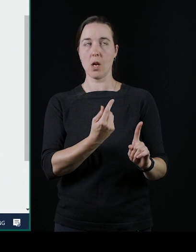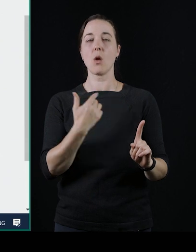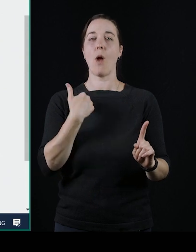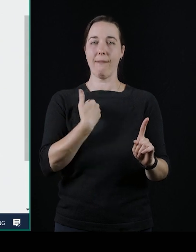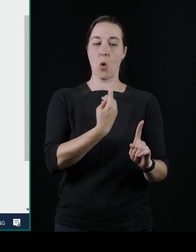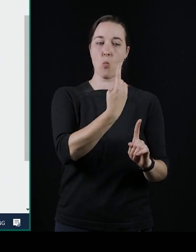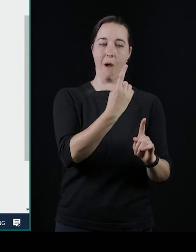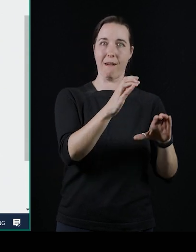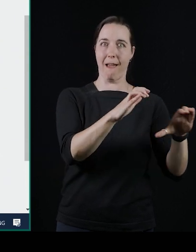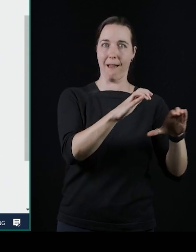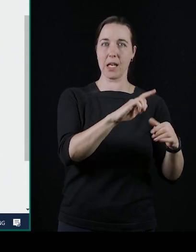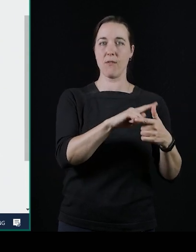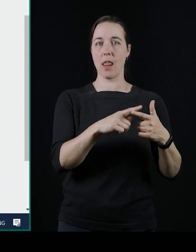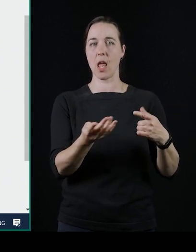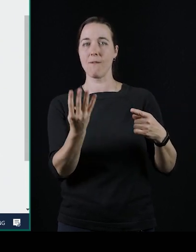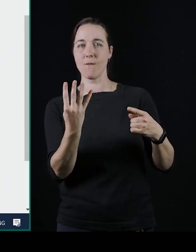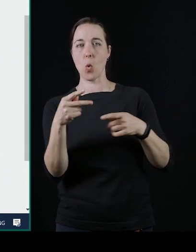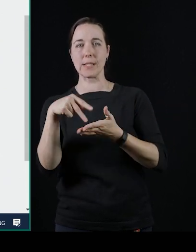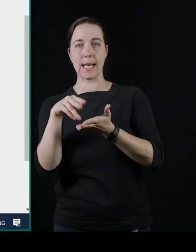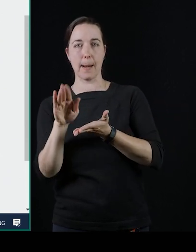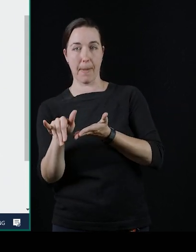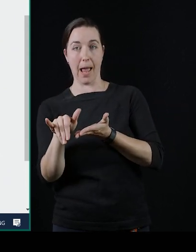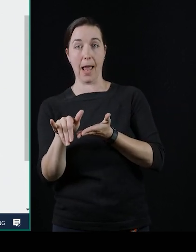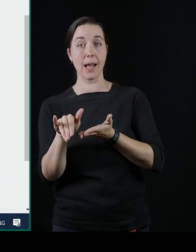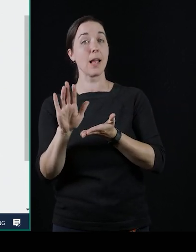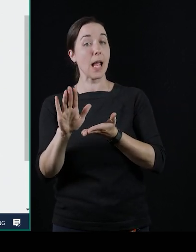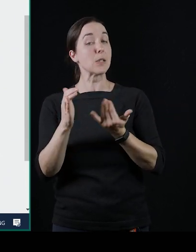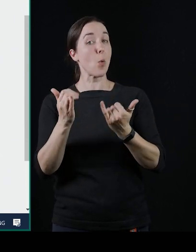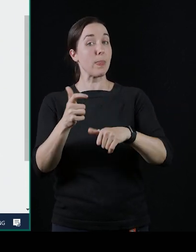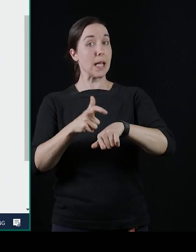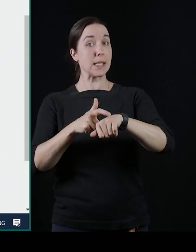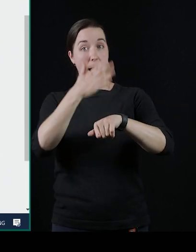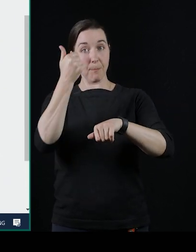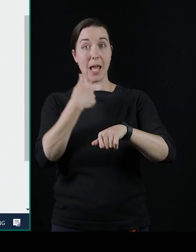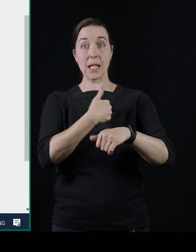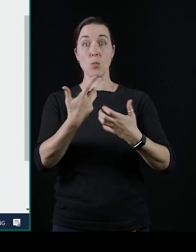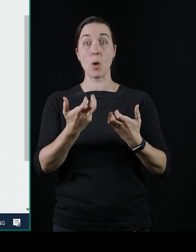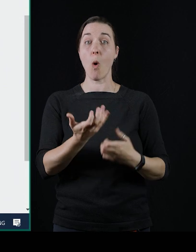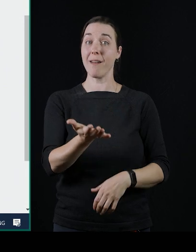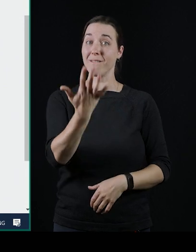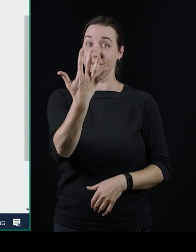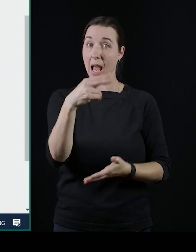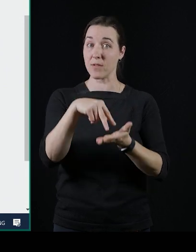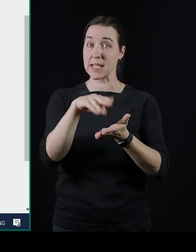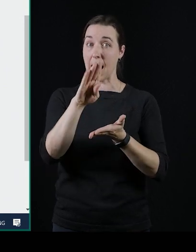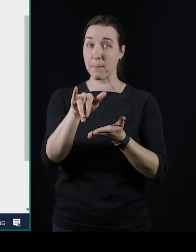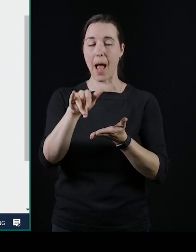We'll have one active and four standing by. At this time, since we want five standing by,